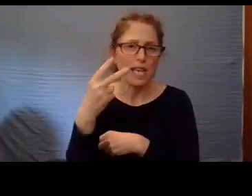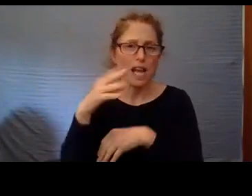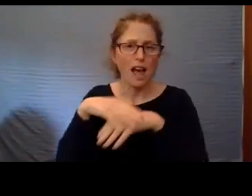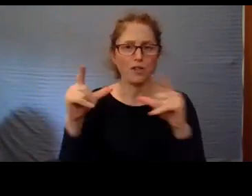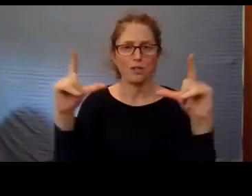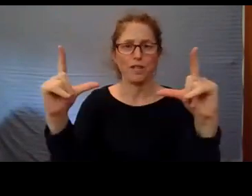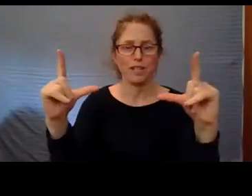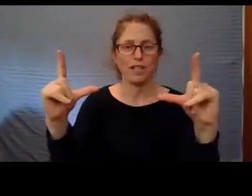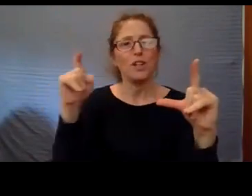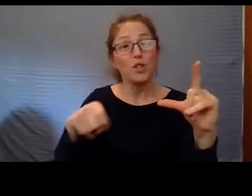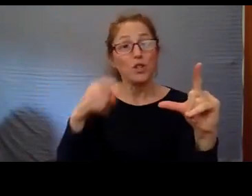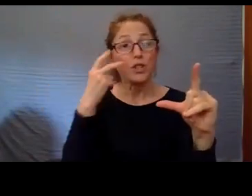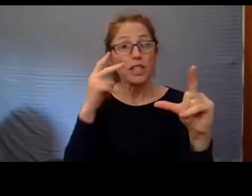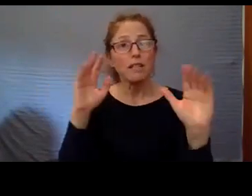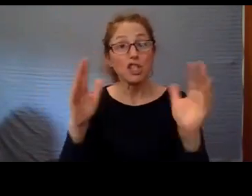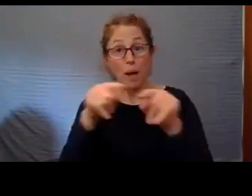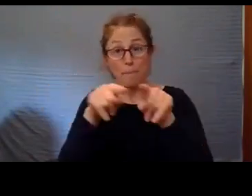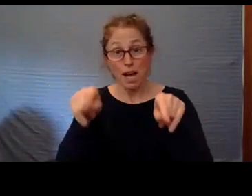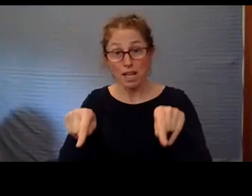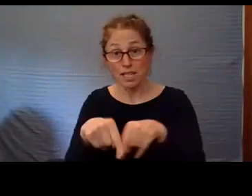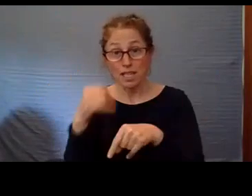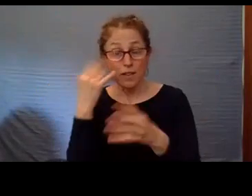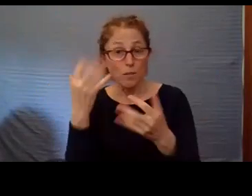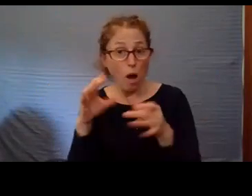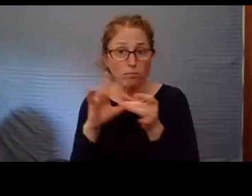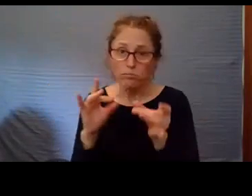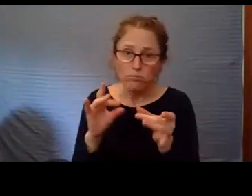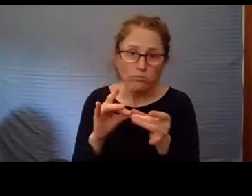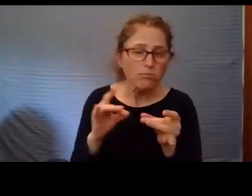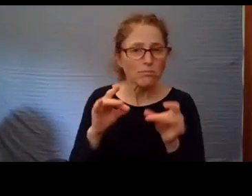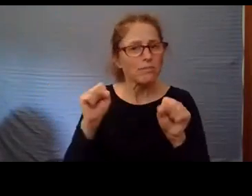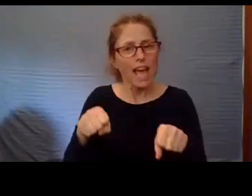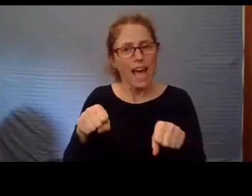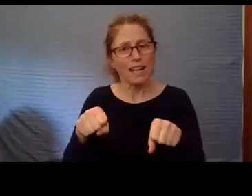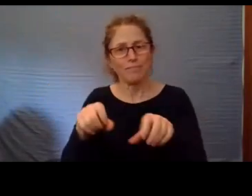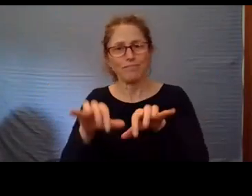You should see a chat box. If you'd like to add any comments there you're more than welcome to.